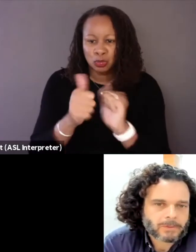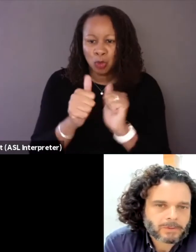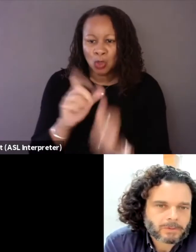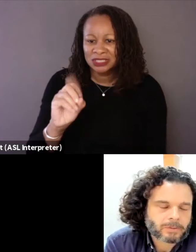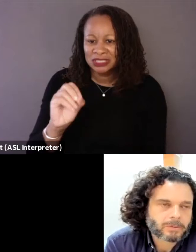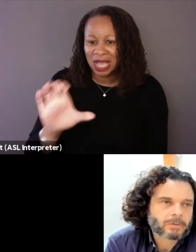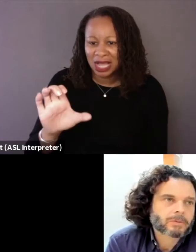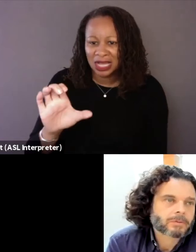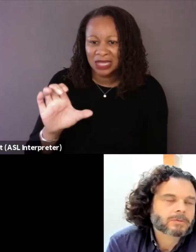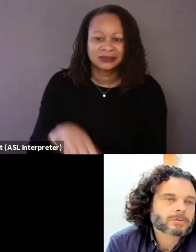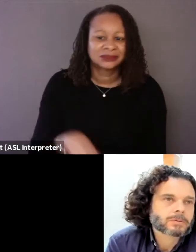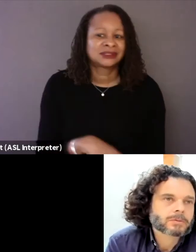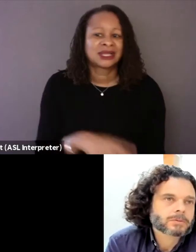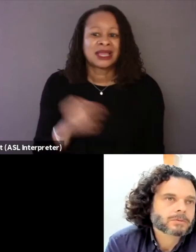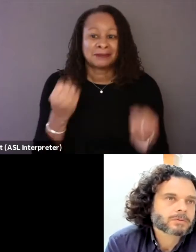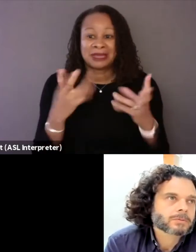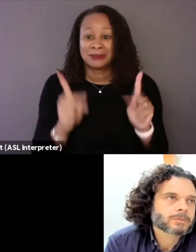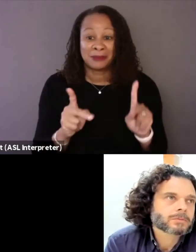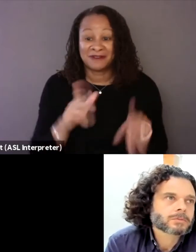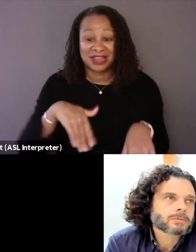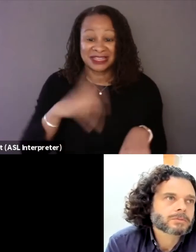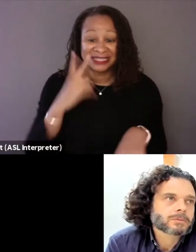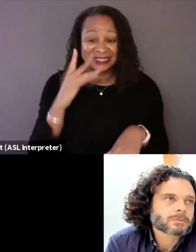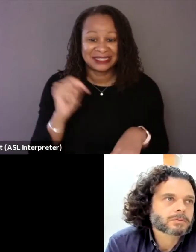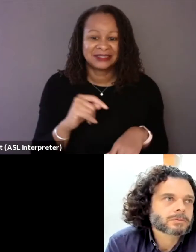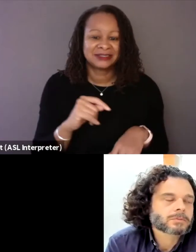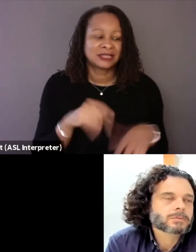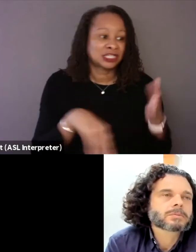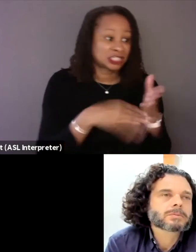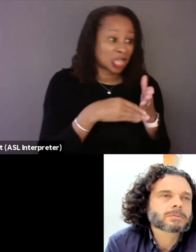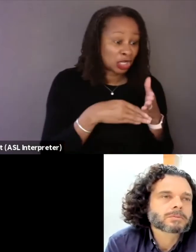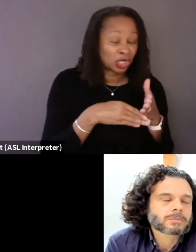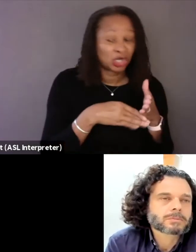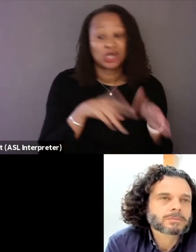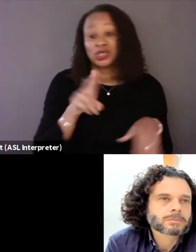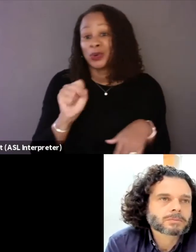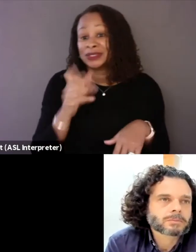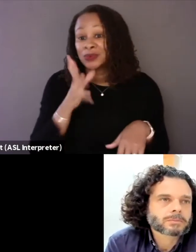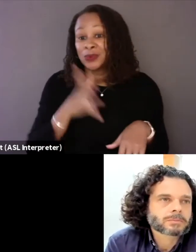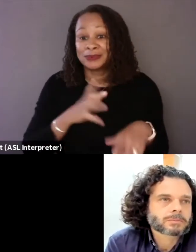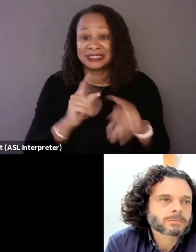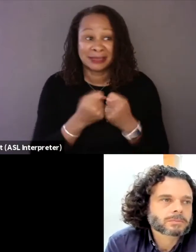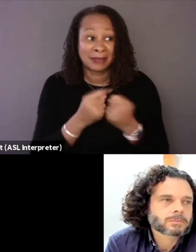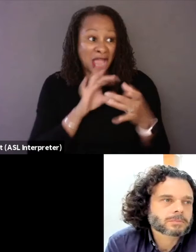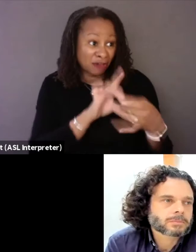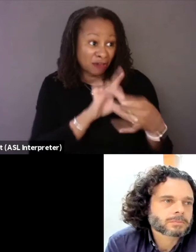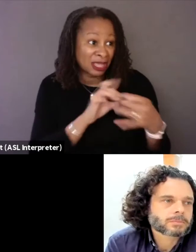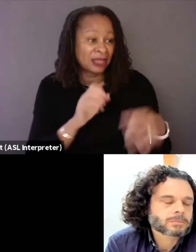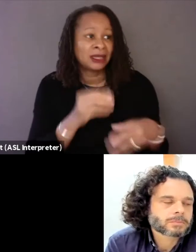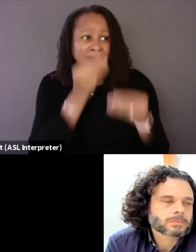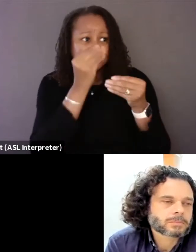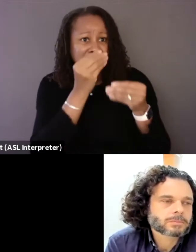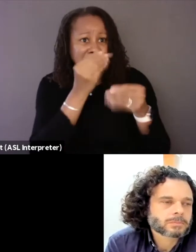I think a lot of people haven't seen this yet and say, oh, soccer, do I, you know, do I relate to that or not? Do I care about this sport?